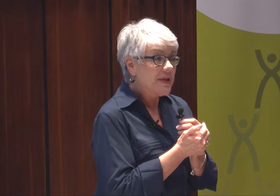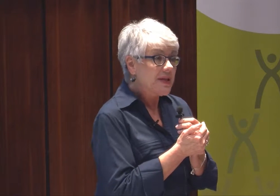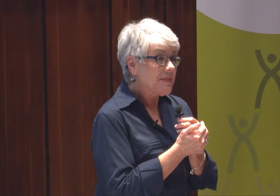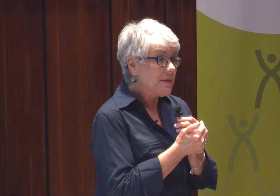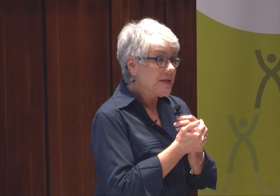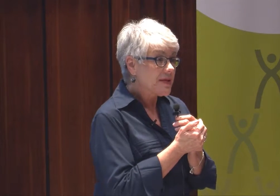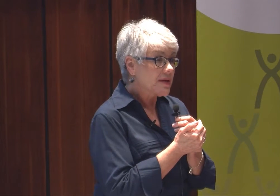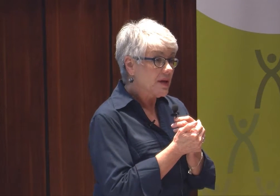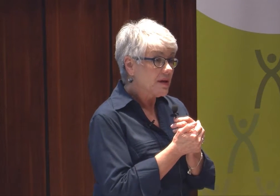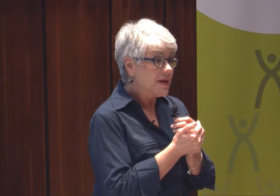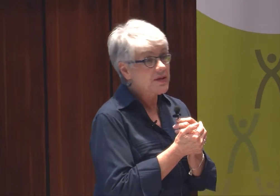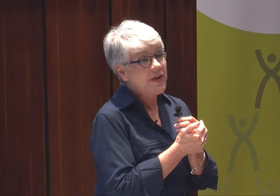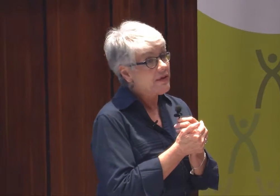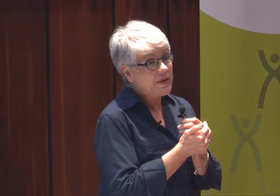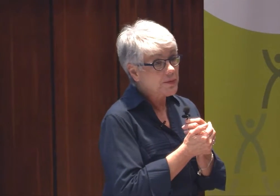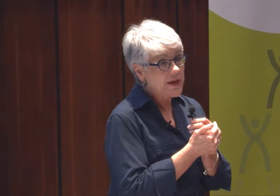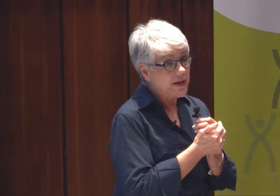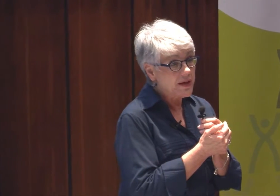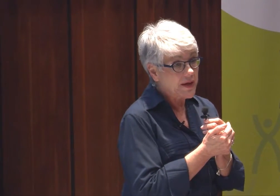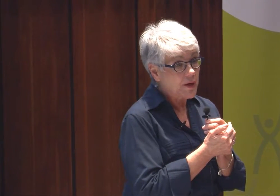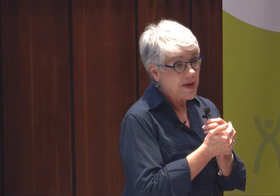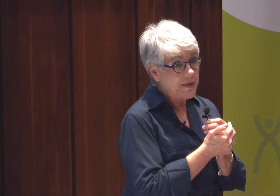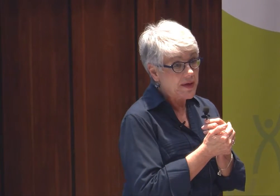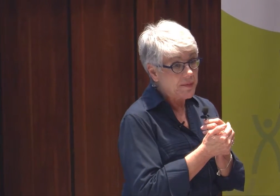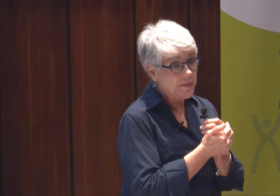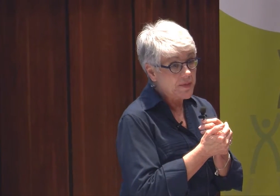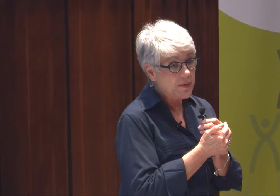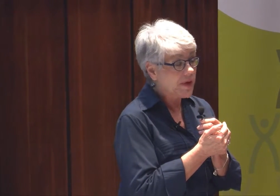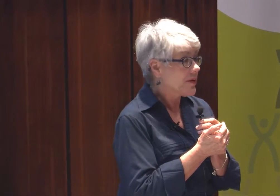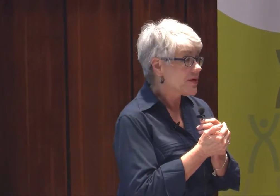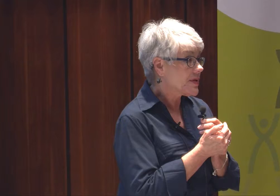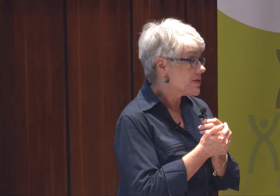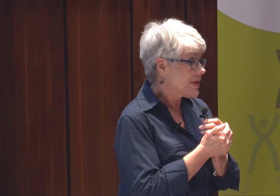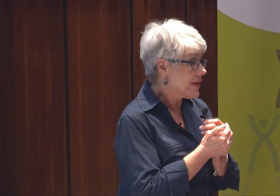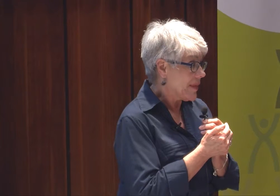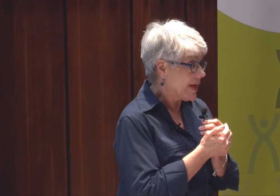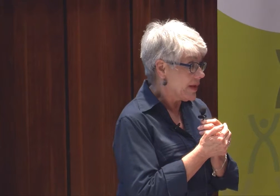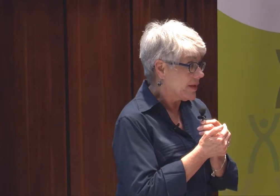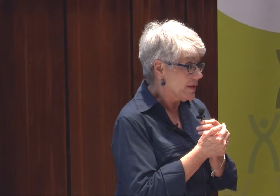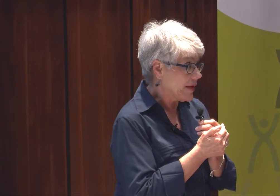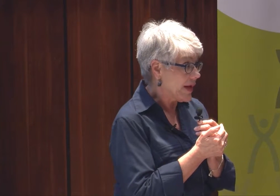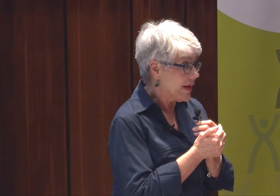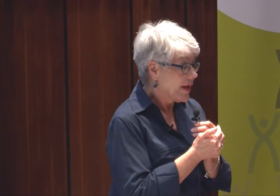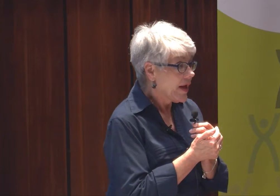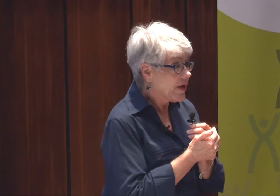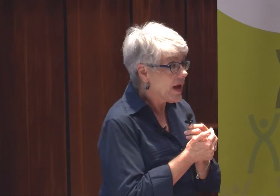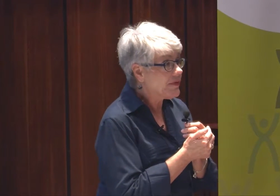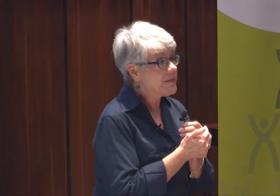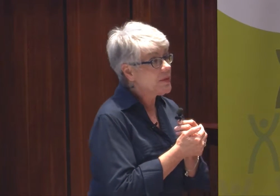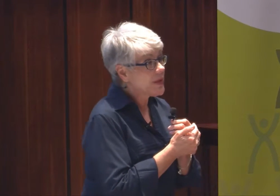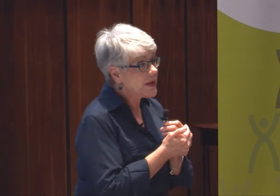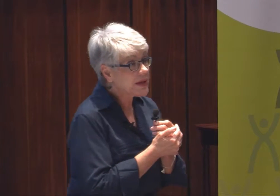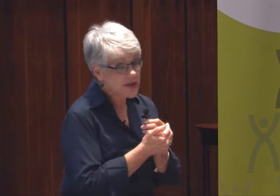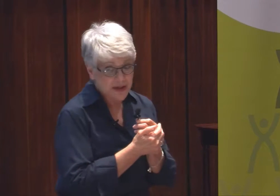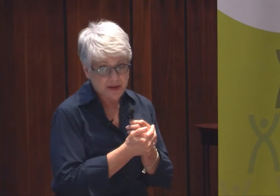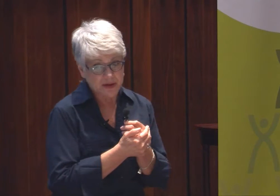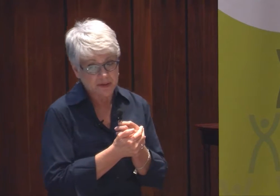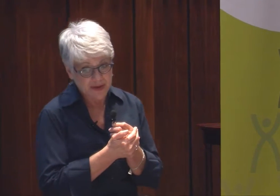of these babies are a surviving twin. You know, maybe their brother or sister didn't make it. Okay. You have to be really gentle with